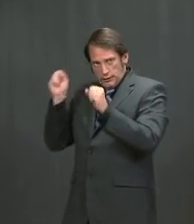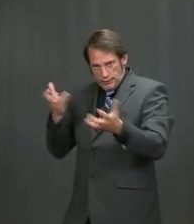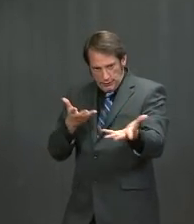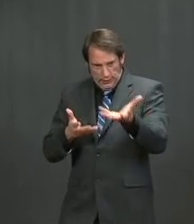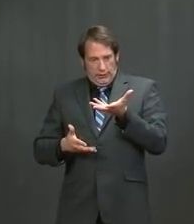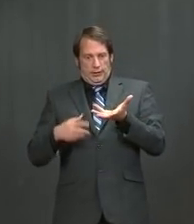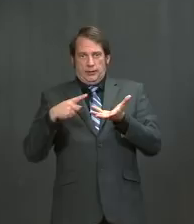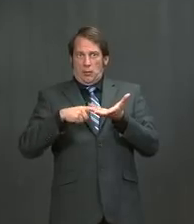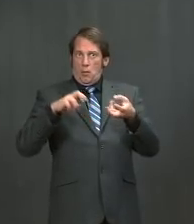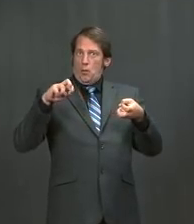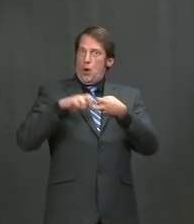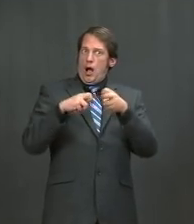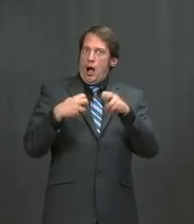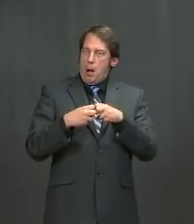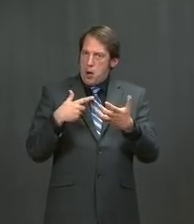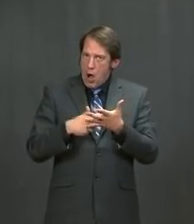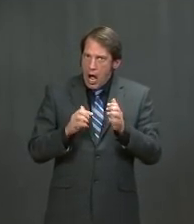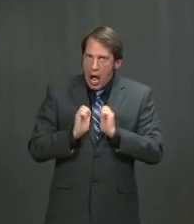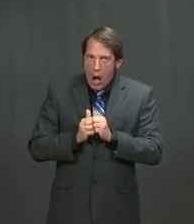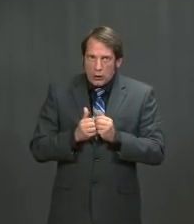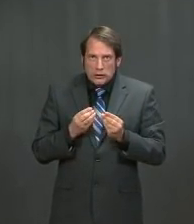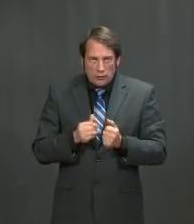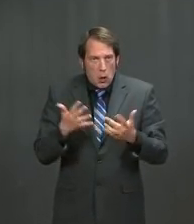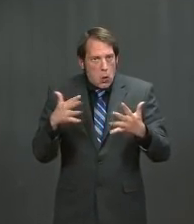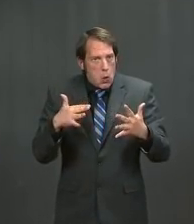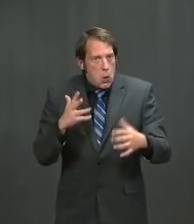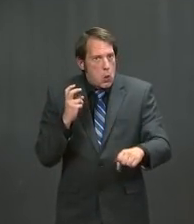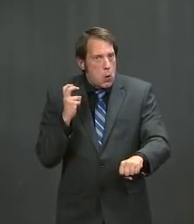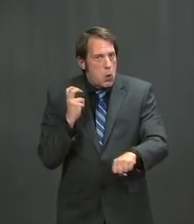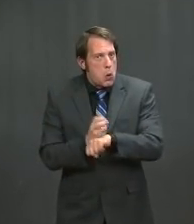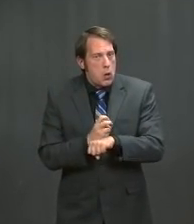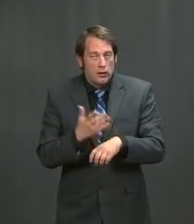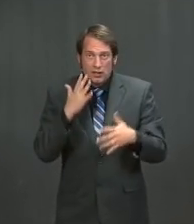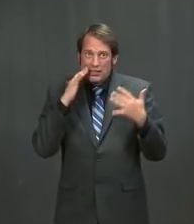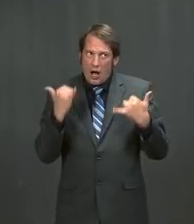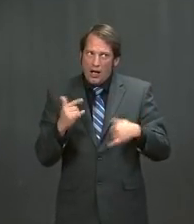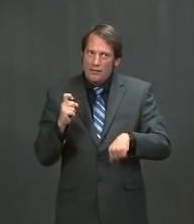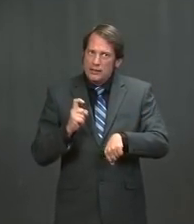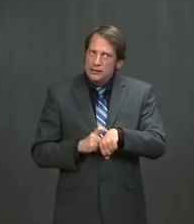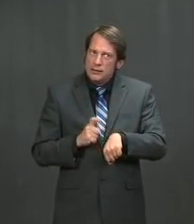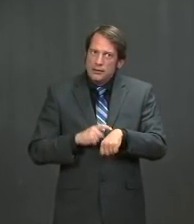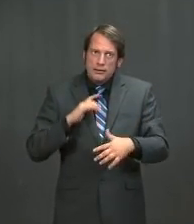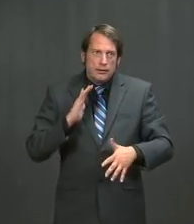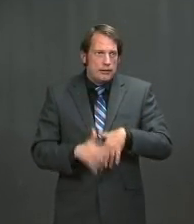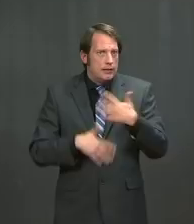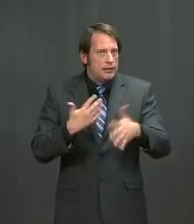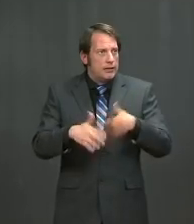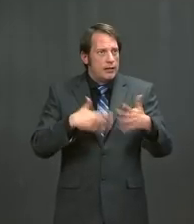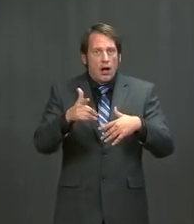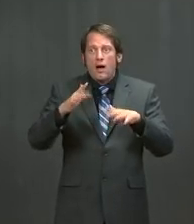is on expediting processing at the border, opening up additional facilities, addressing the root causes,